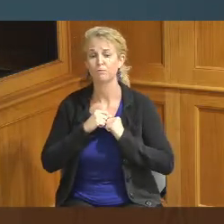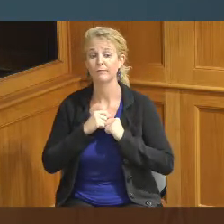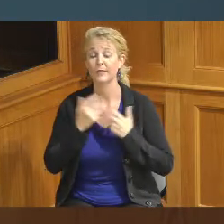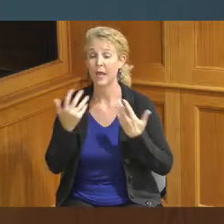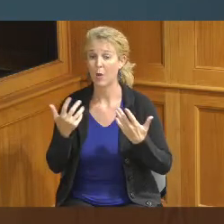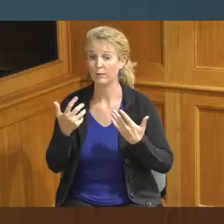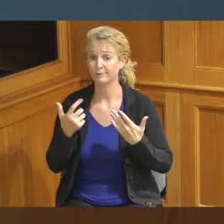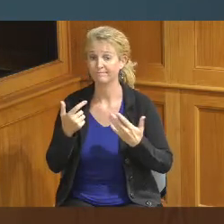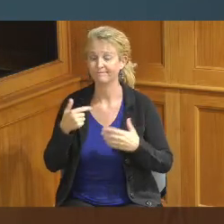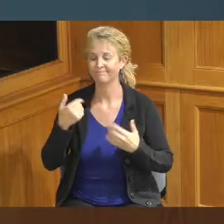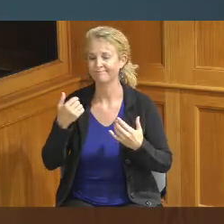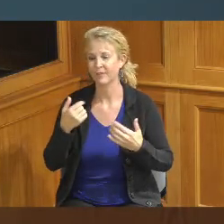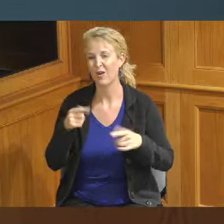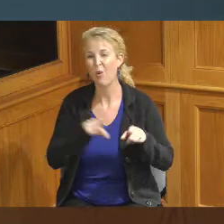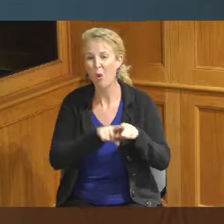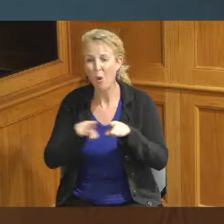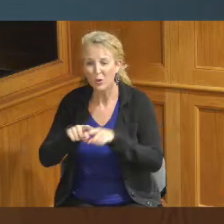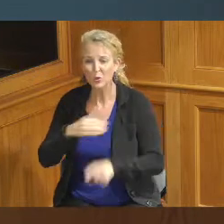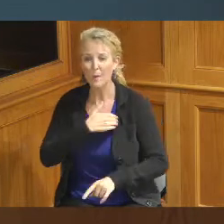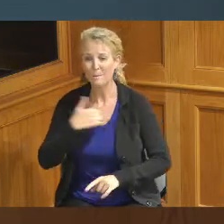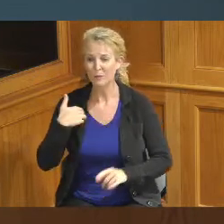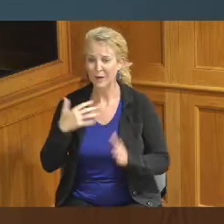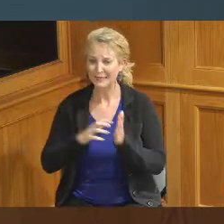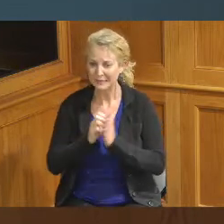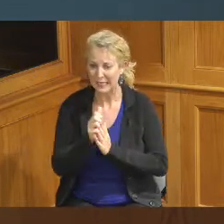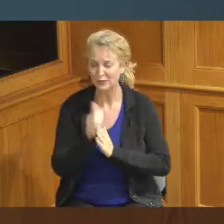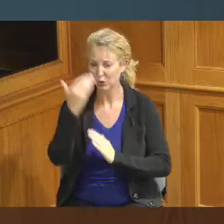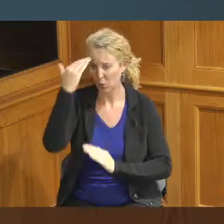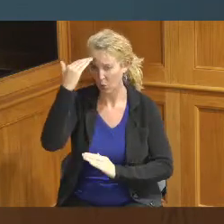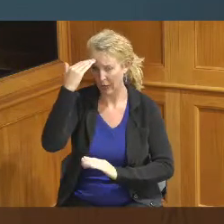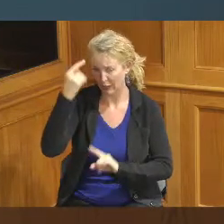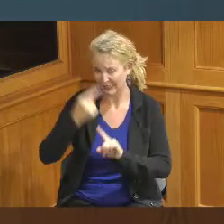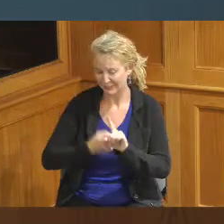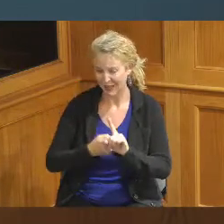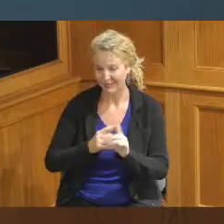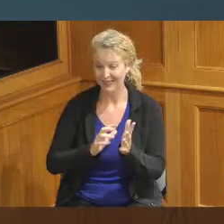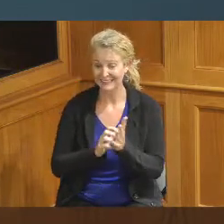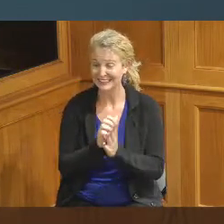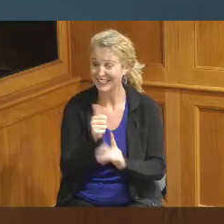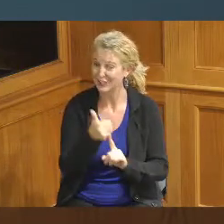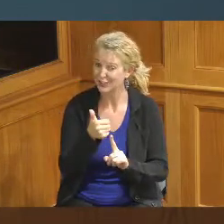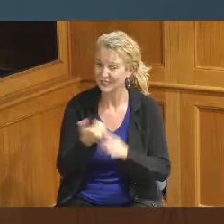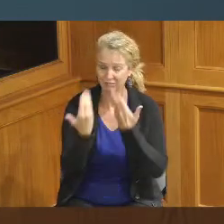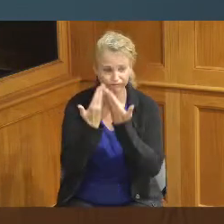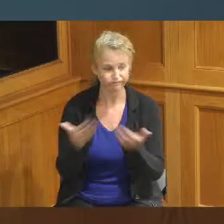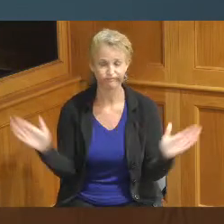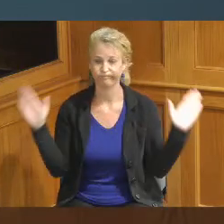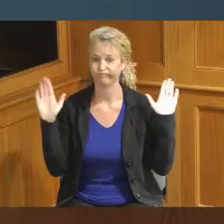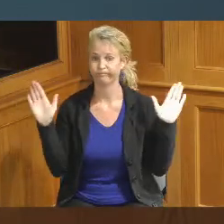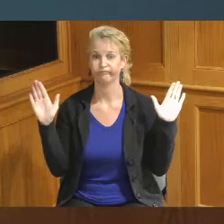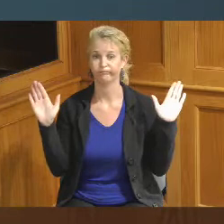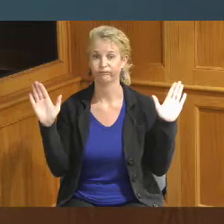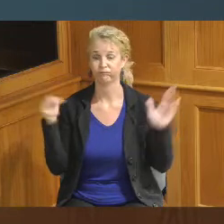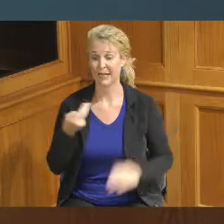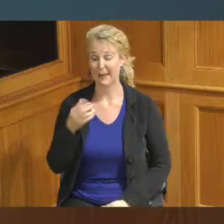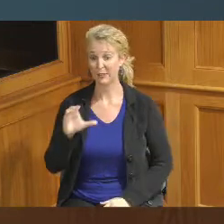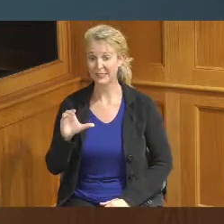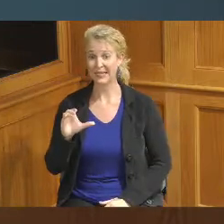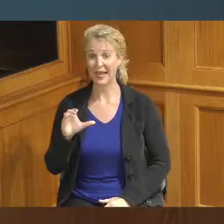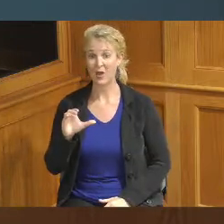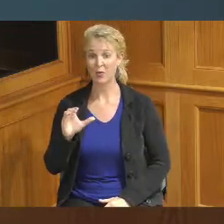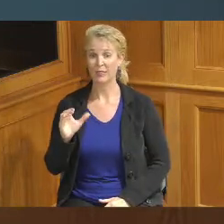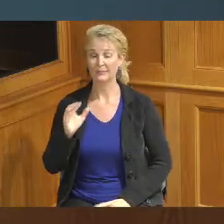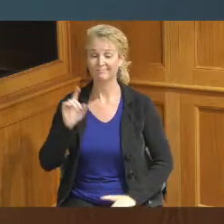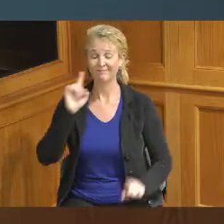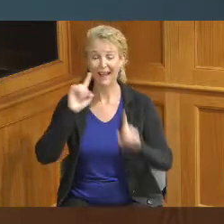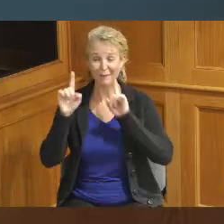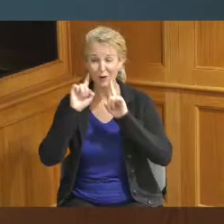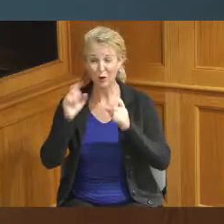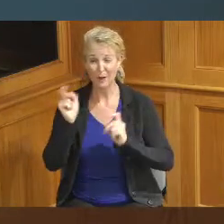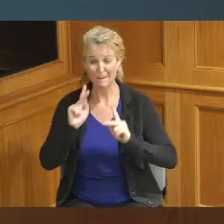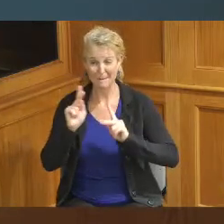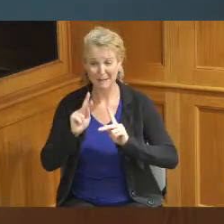is Breast Cancer Awareness Month cancer in general Hamilton County numbers I'm told have gone up and